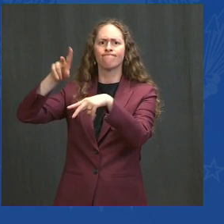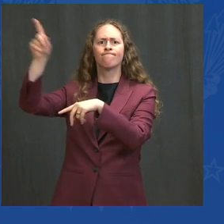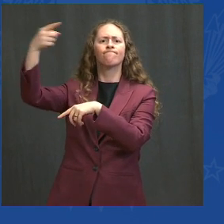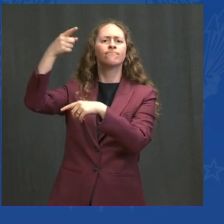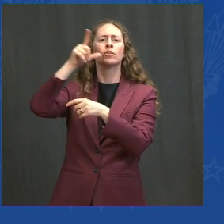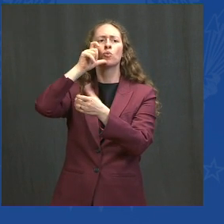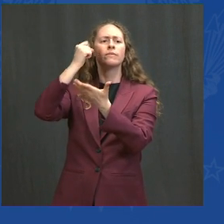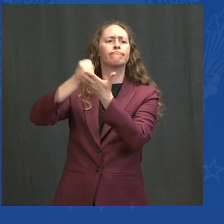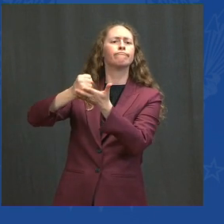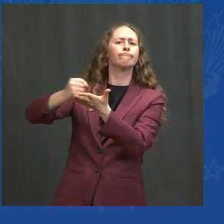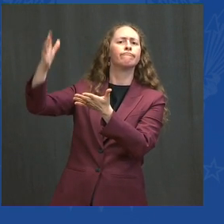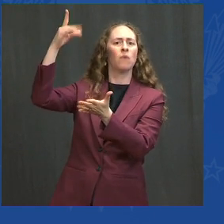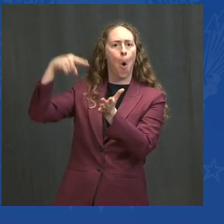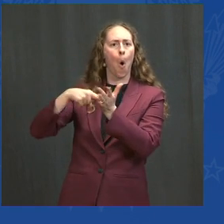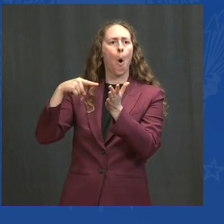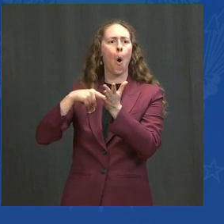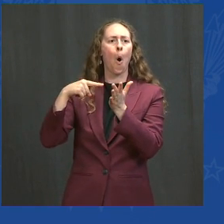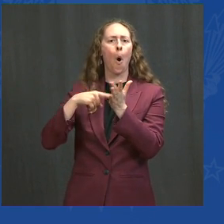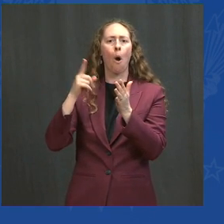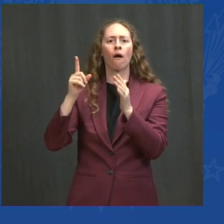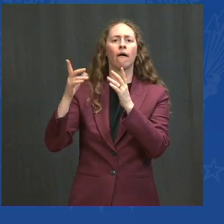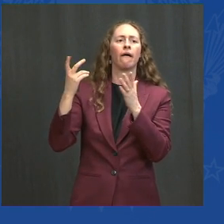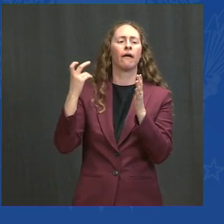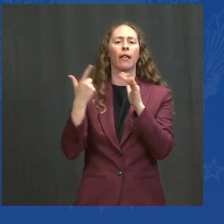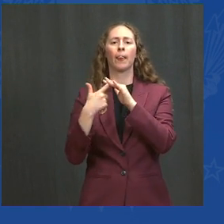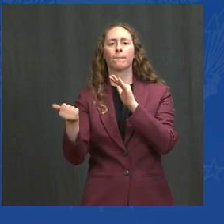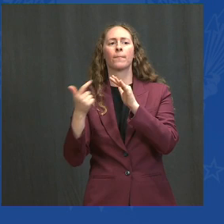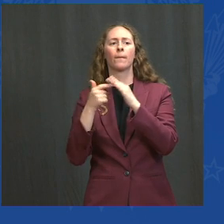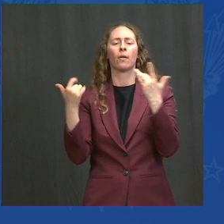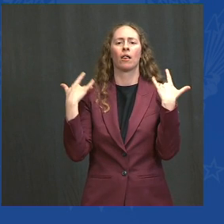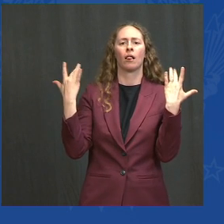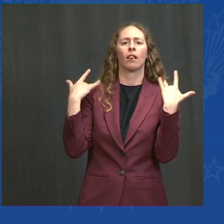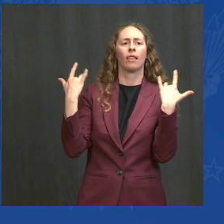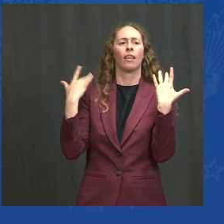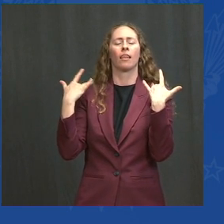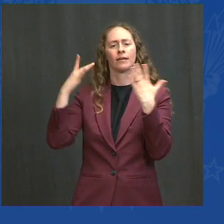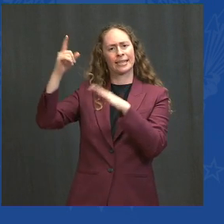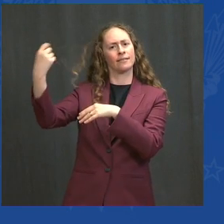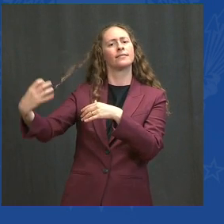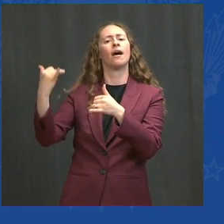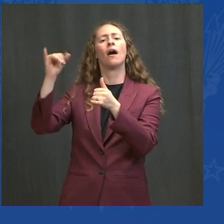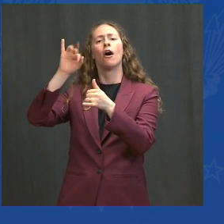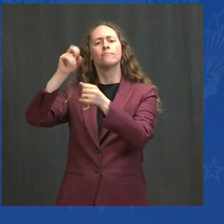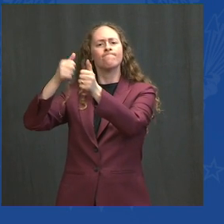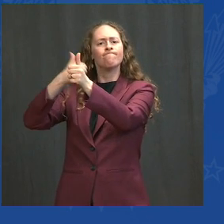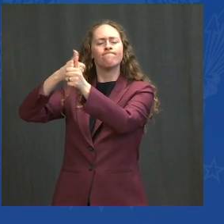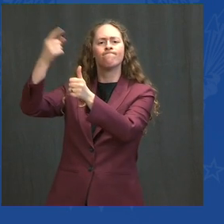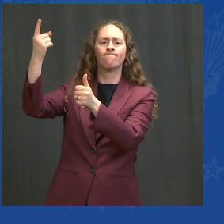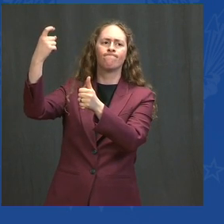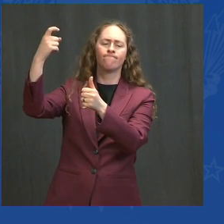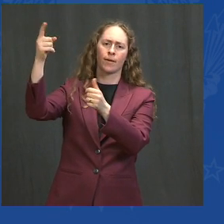but are currently not paying under the existing tax rules. And, by the way, it's not done by this --